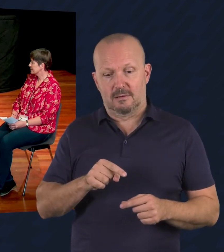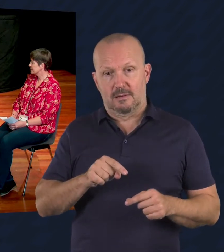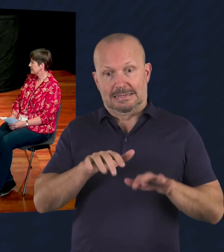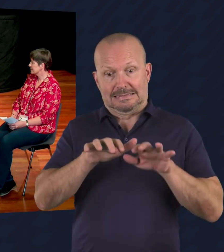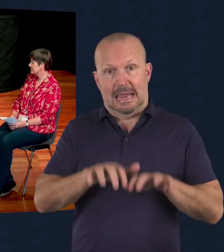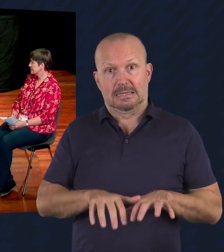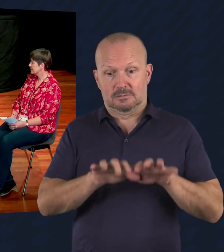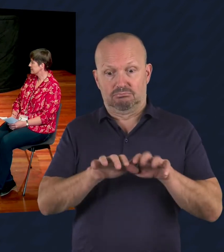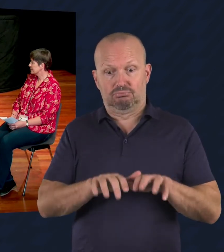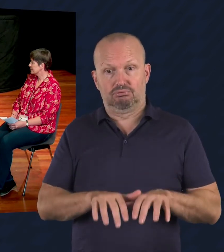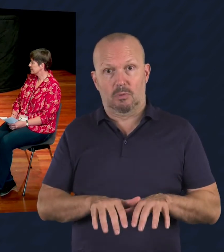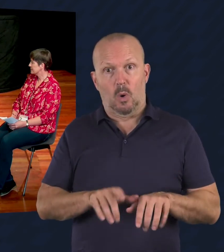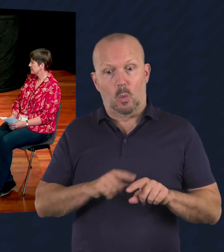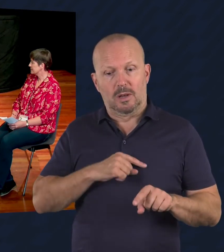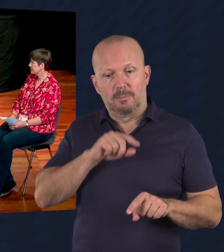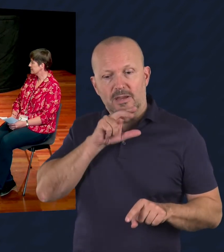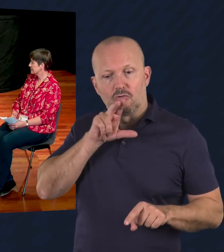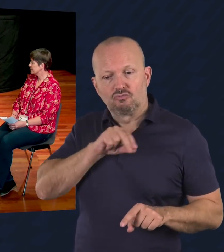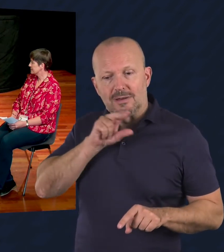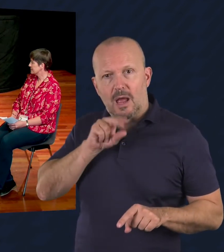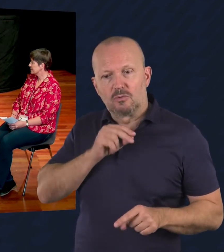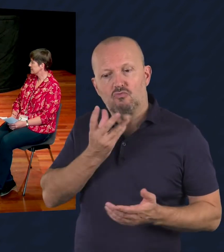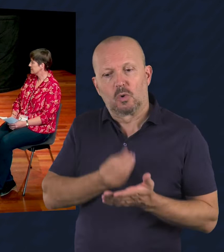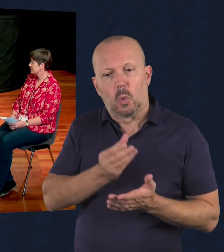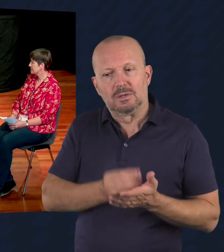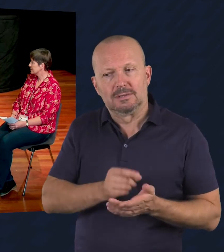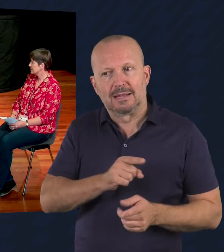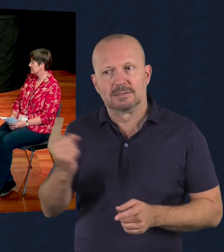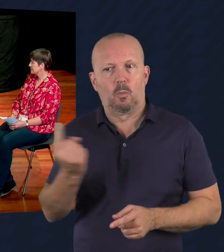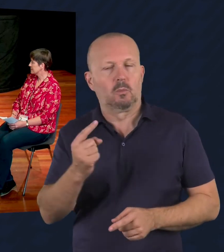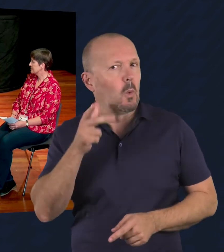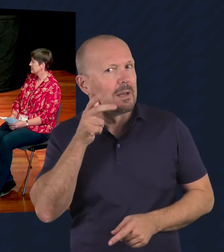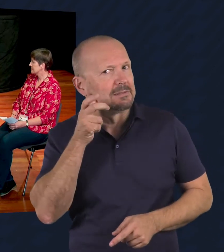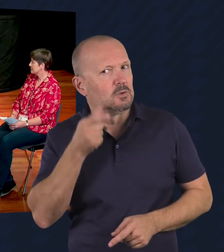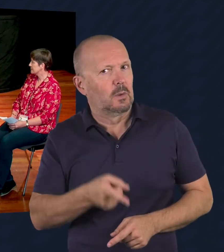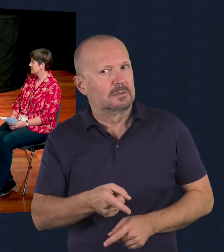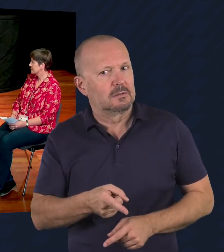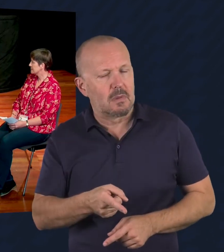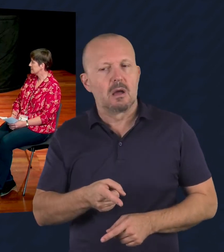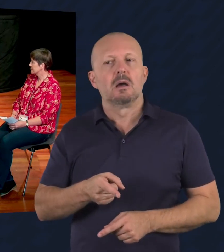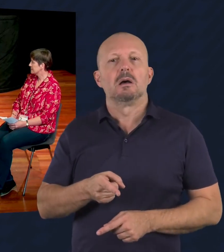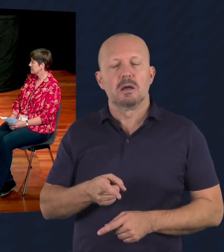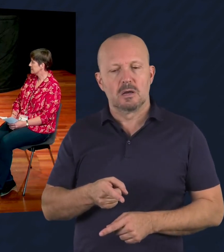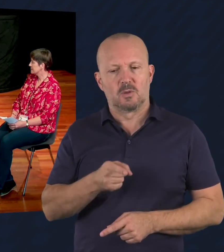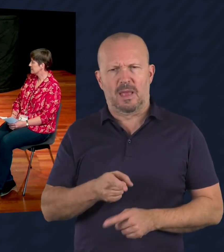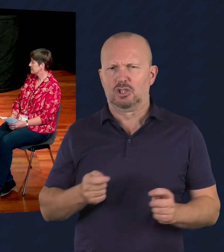going to be a recorded and listened-to resource. So, the first challenge was that fundamentally,